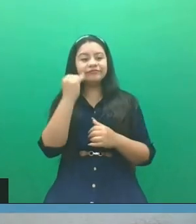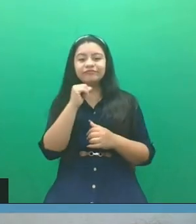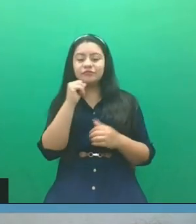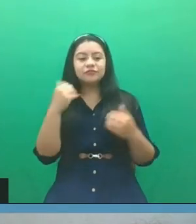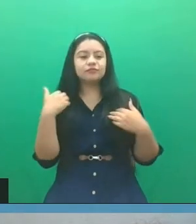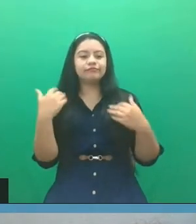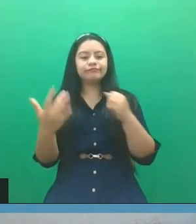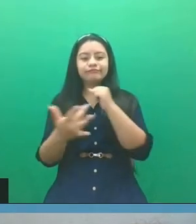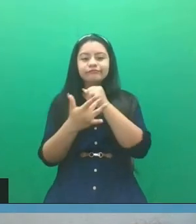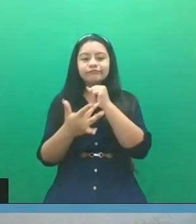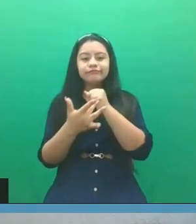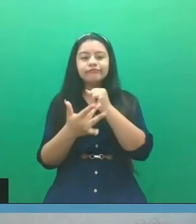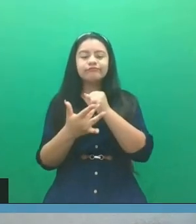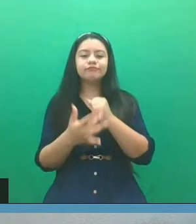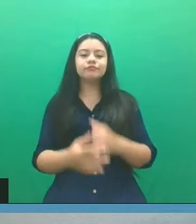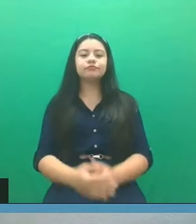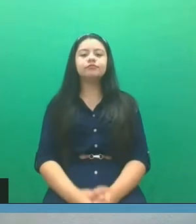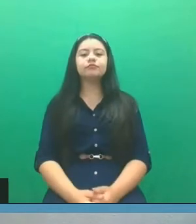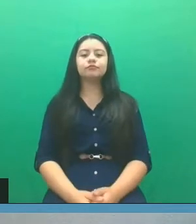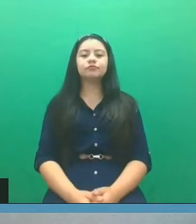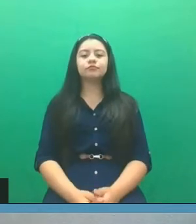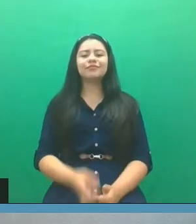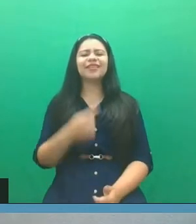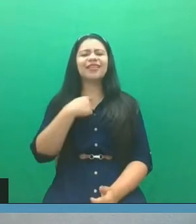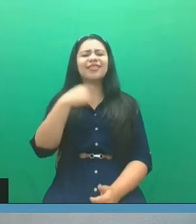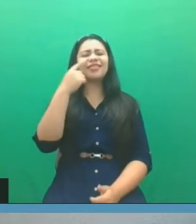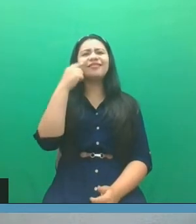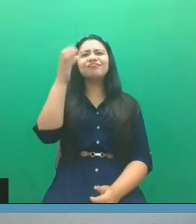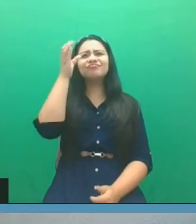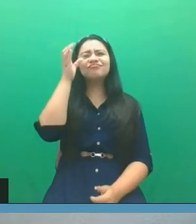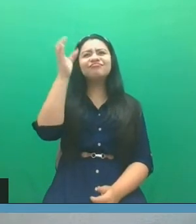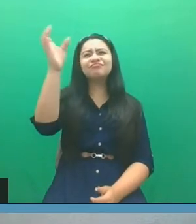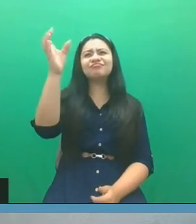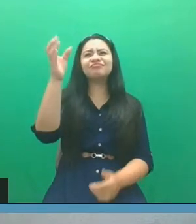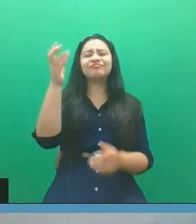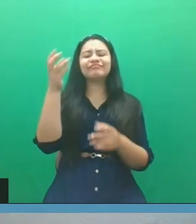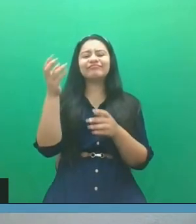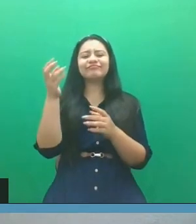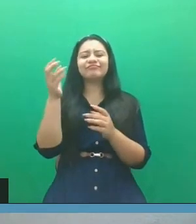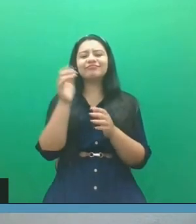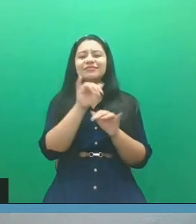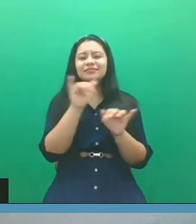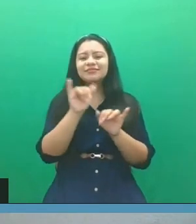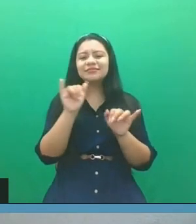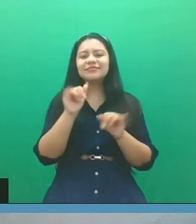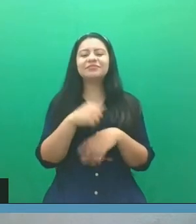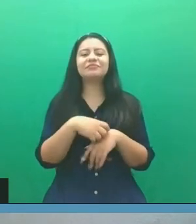I think the concepts are still the same. So let's take visual description, as an example.